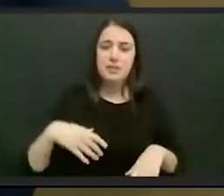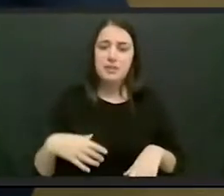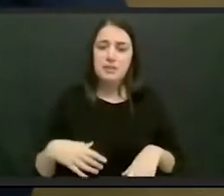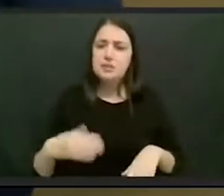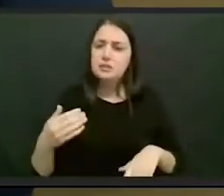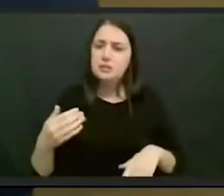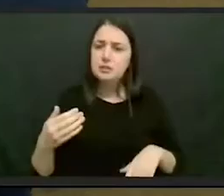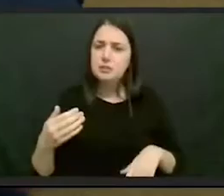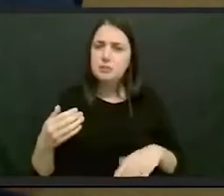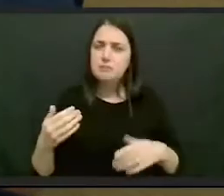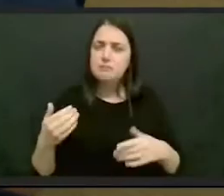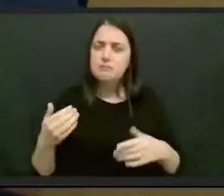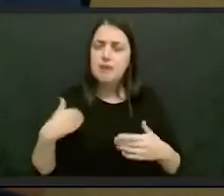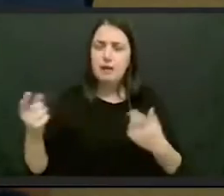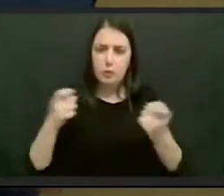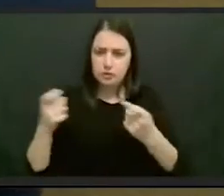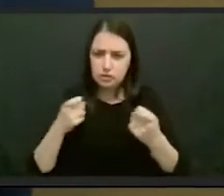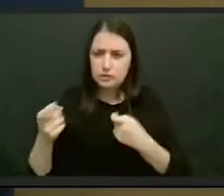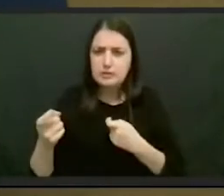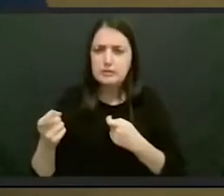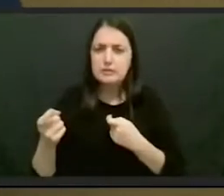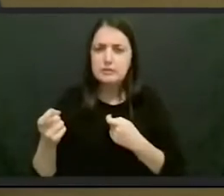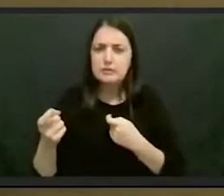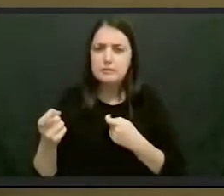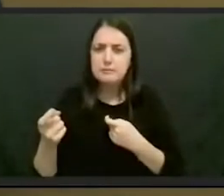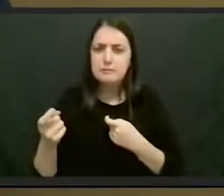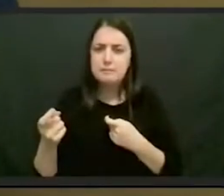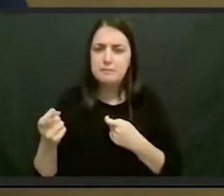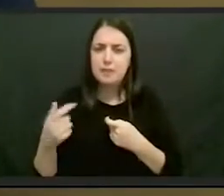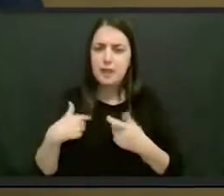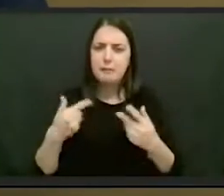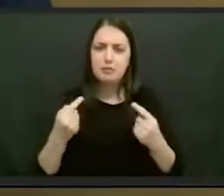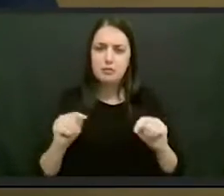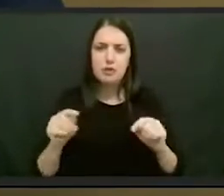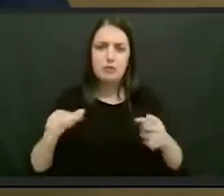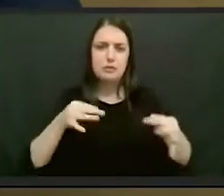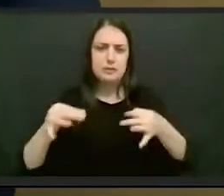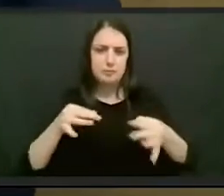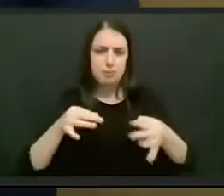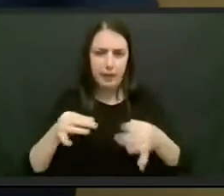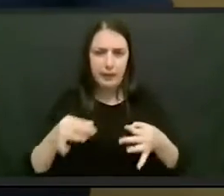Those questions I feel that I'm gonna try to talk to some of those questions early so I can answer the questions that have